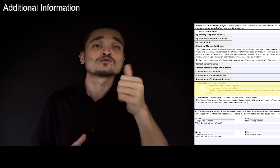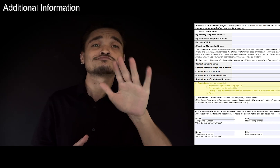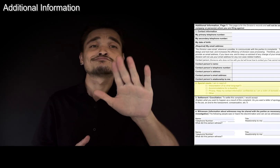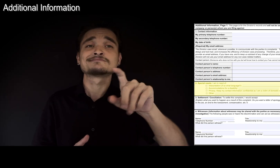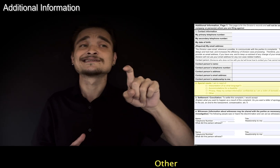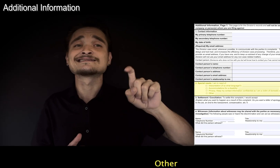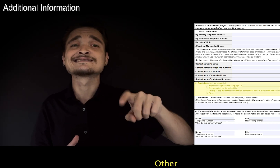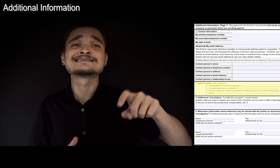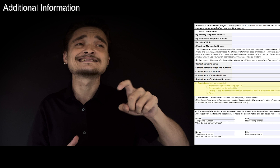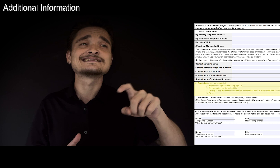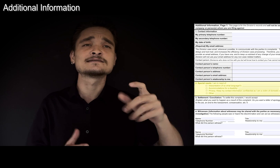Other